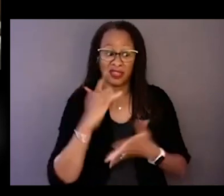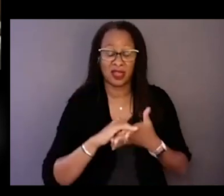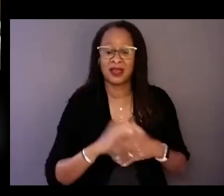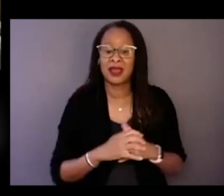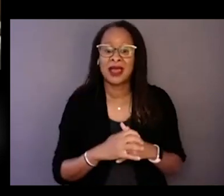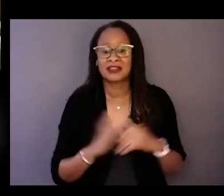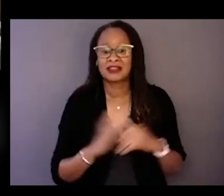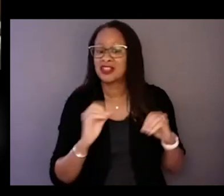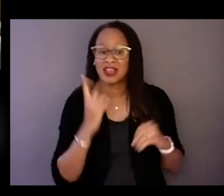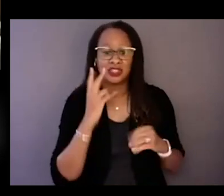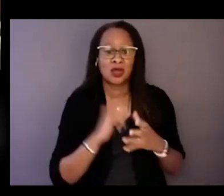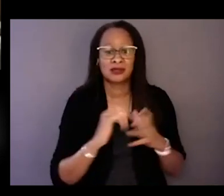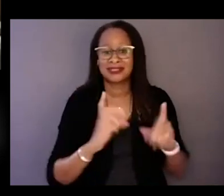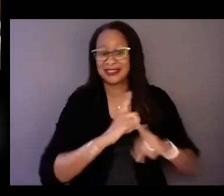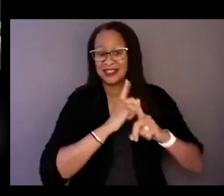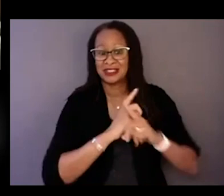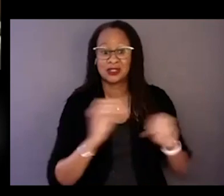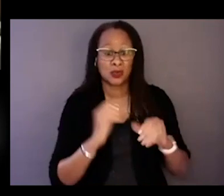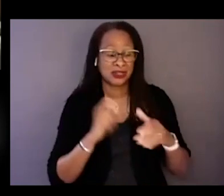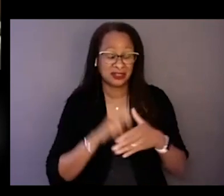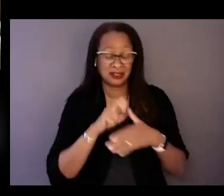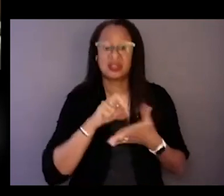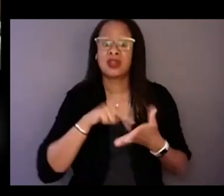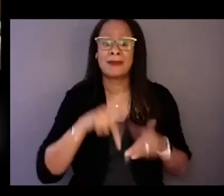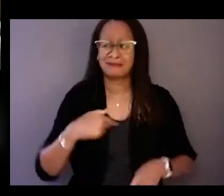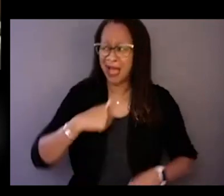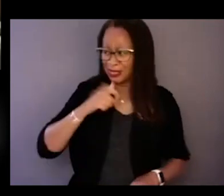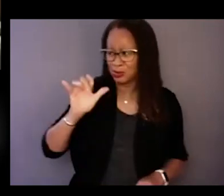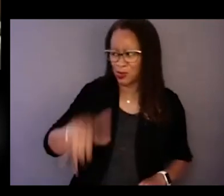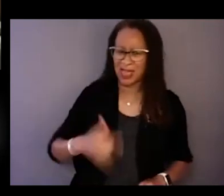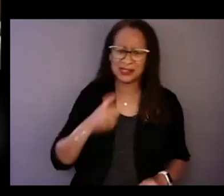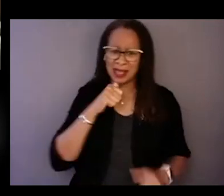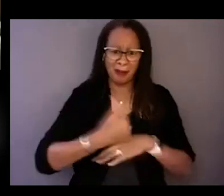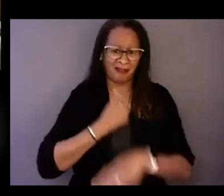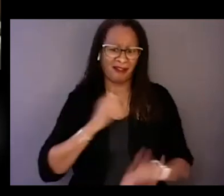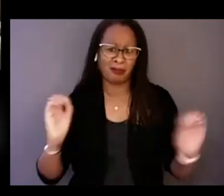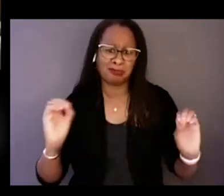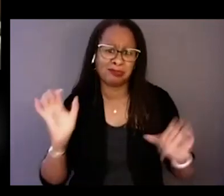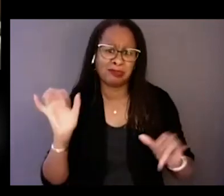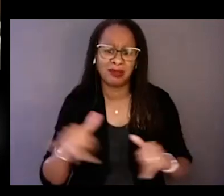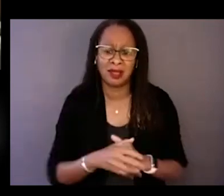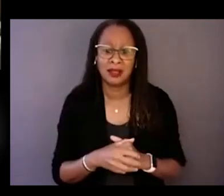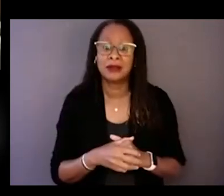There was no one who stepped forward and said you know, "well, I didn't do it." Or you know. (audio drops out)